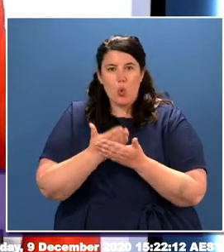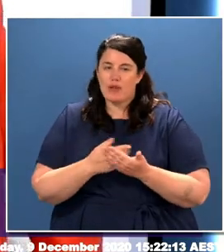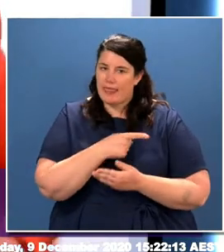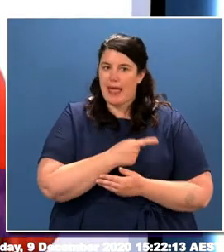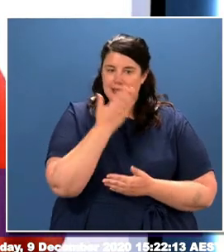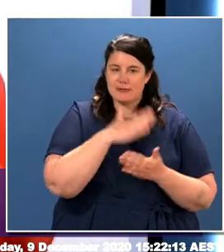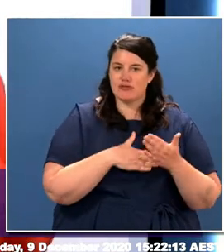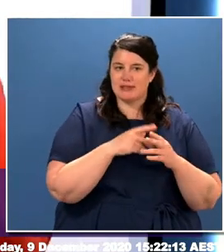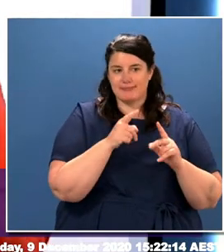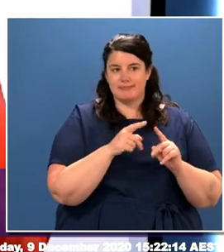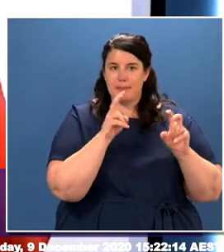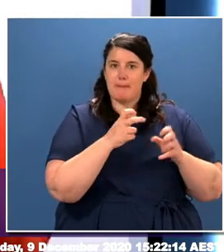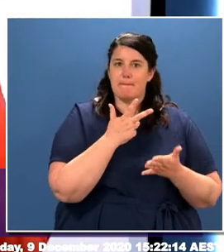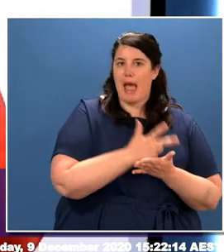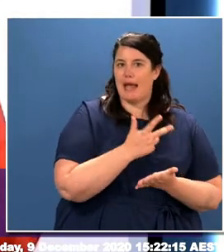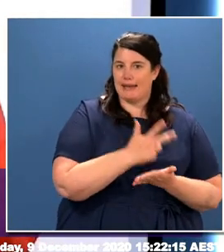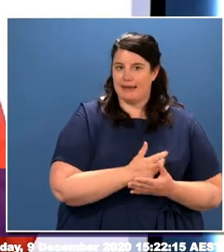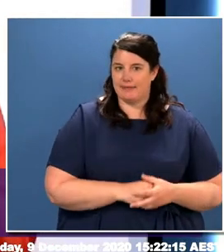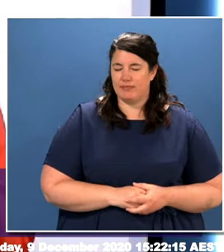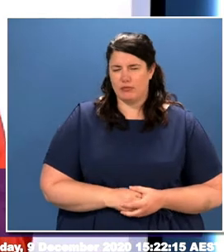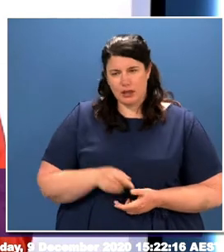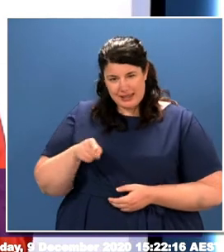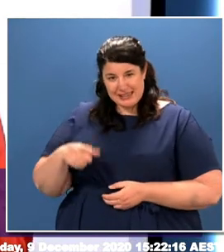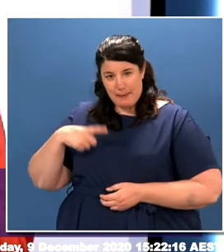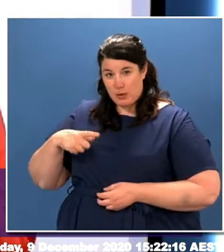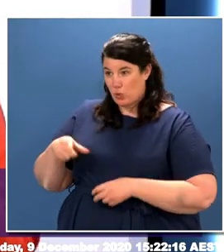Is this because the system does not build in an incentive